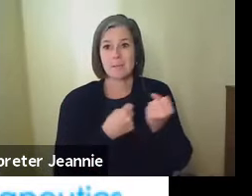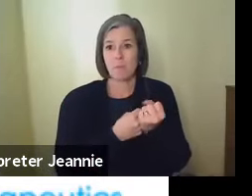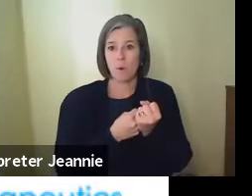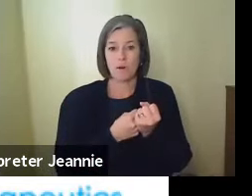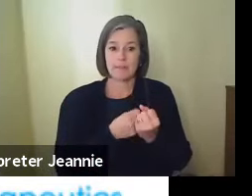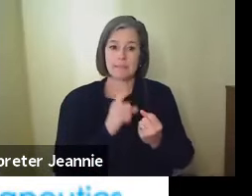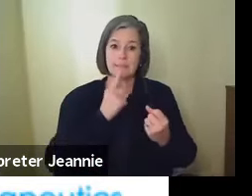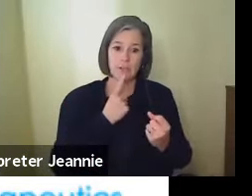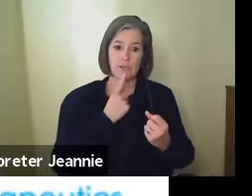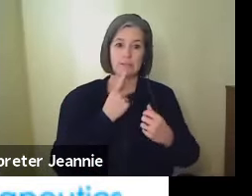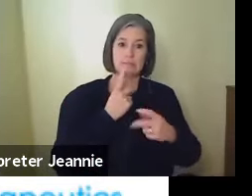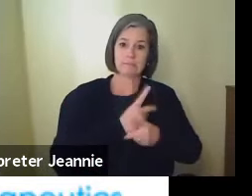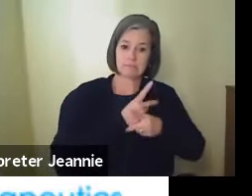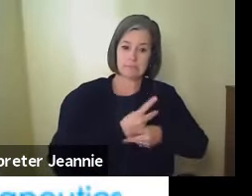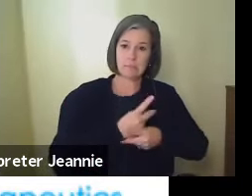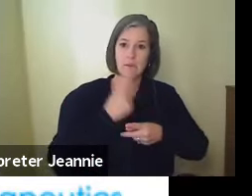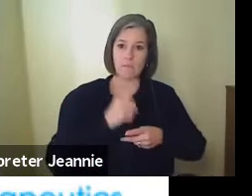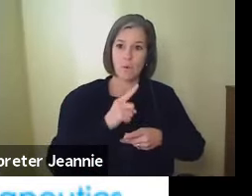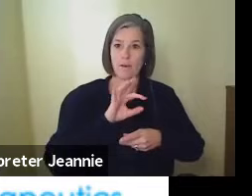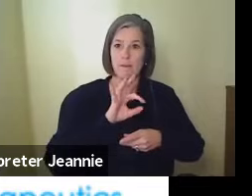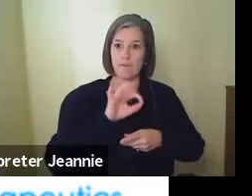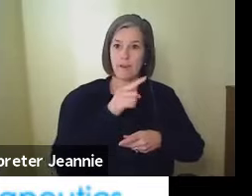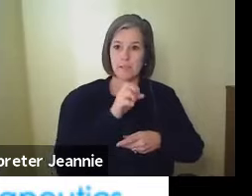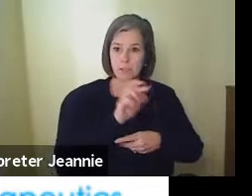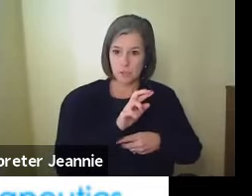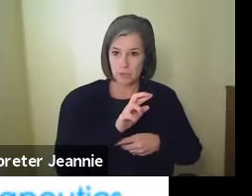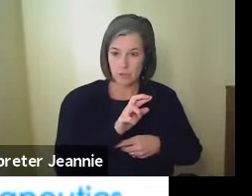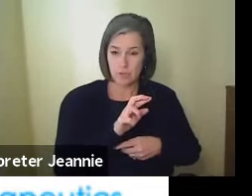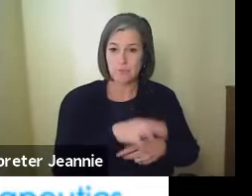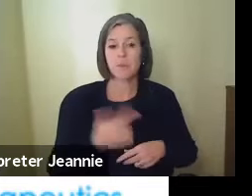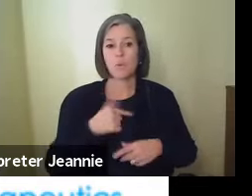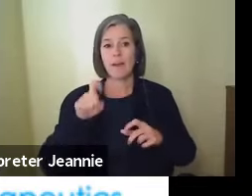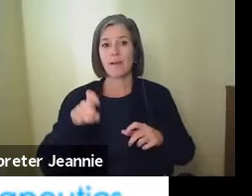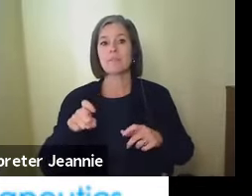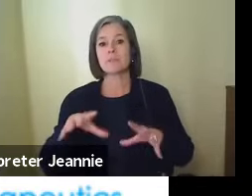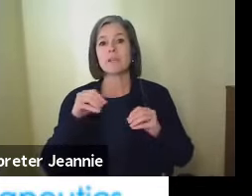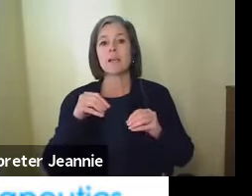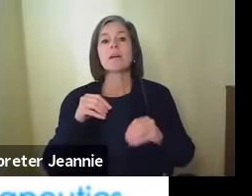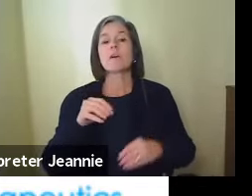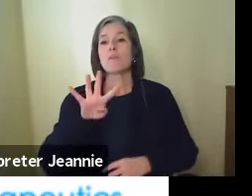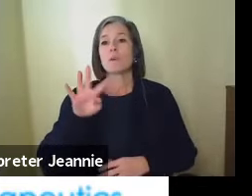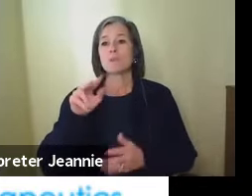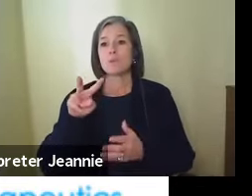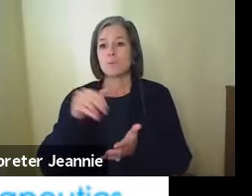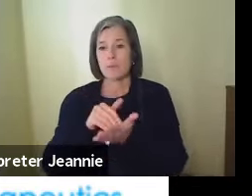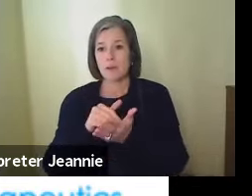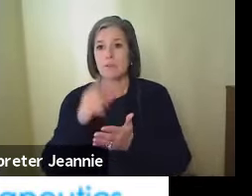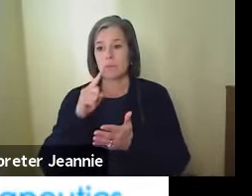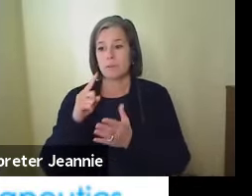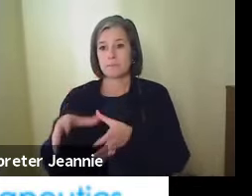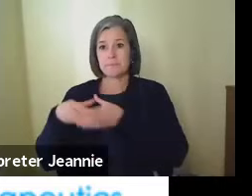And then we are -- we have to take 32,600 of our doses to set aside for the long-term care